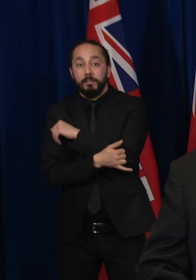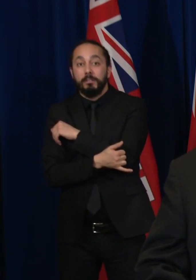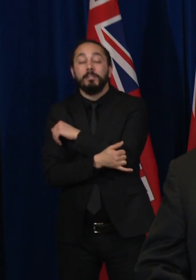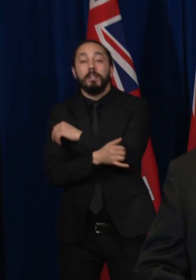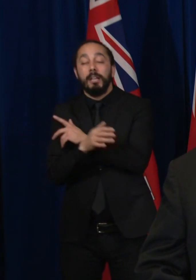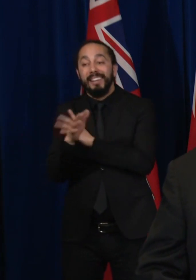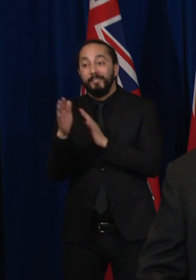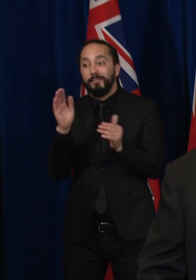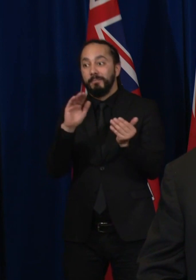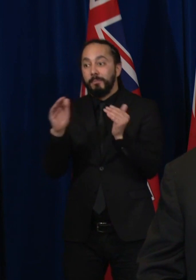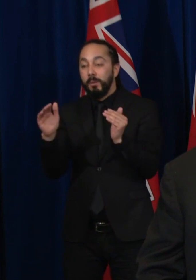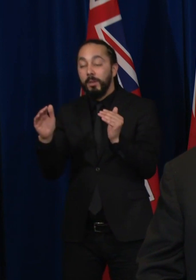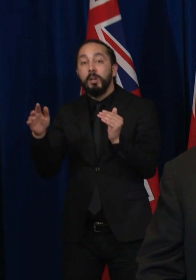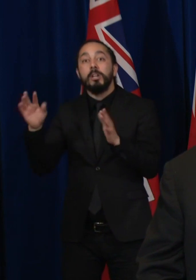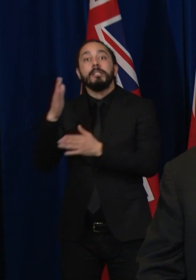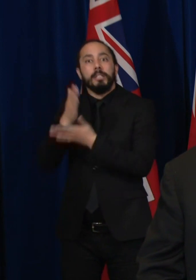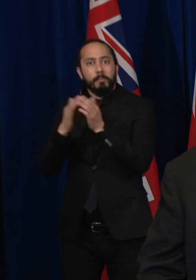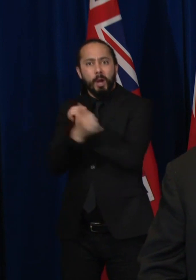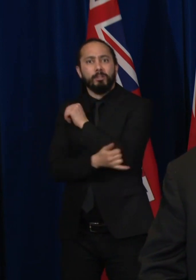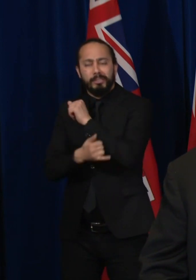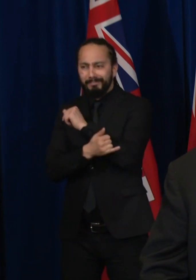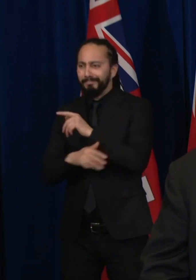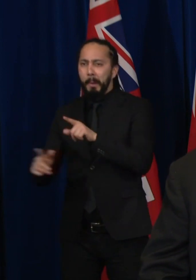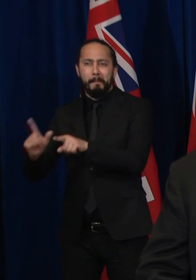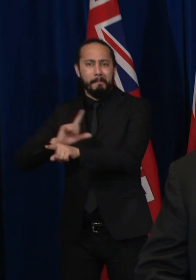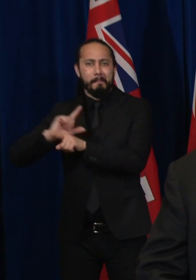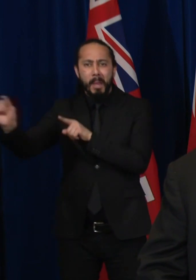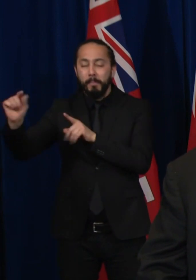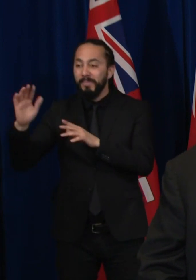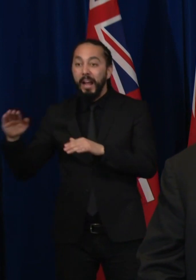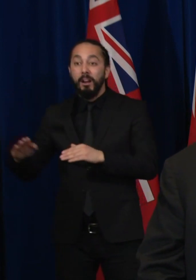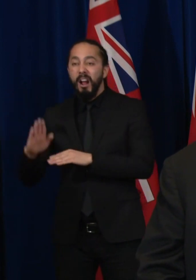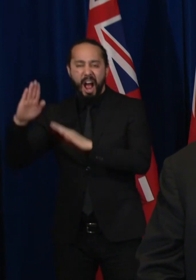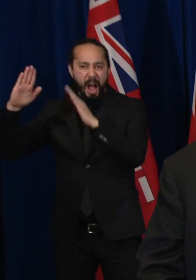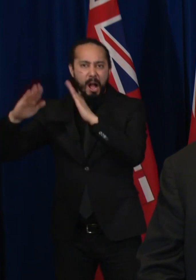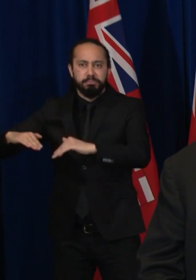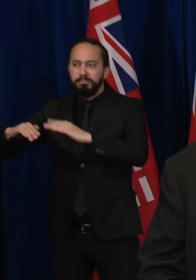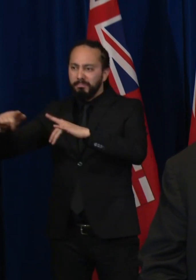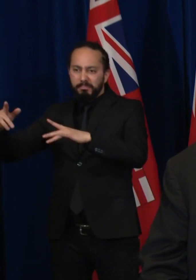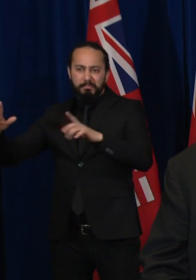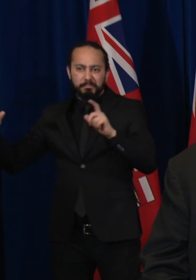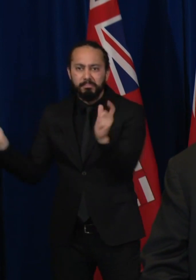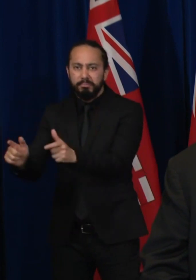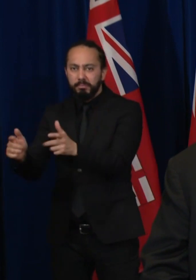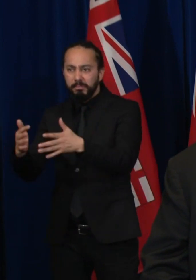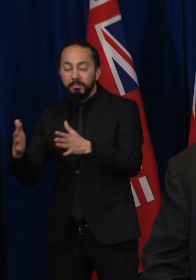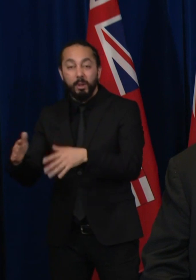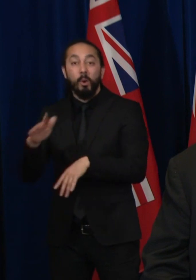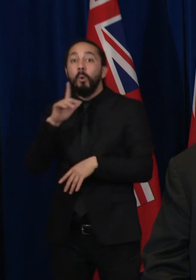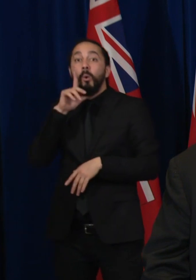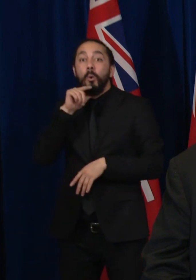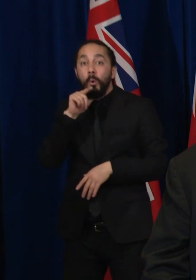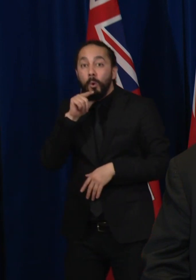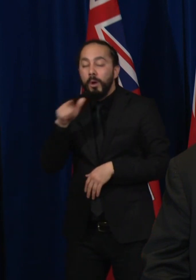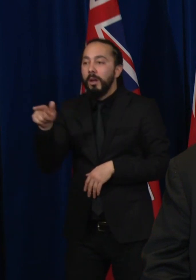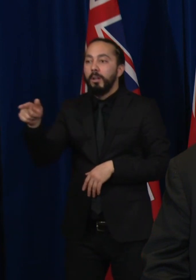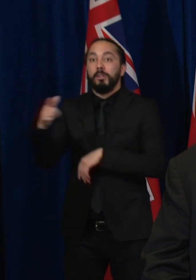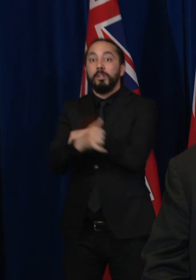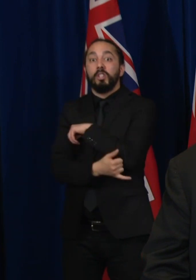this curve, flat flattening the curve and slowing the spread are the countries that are dogmas testing. That's our